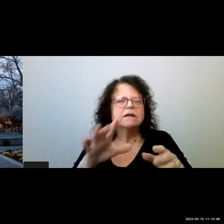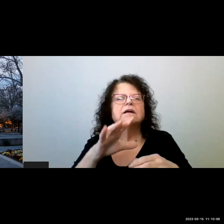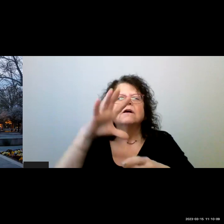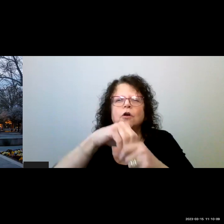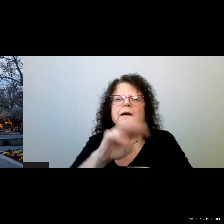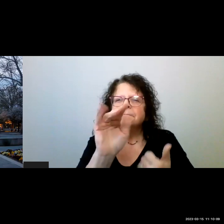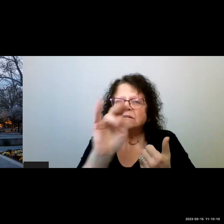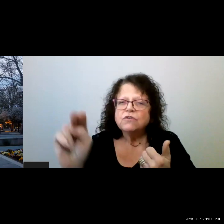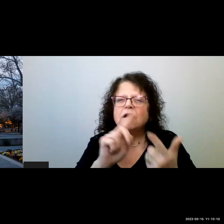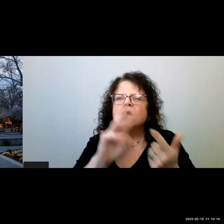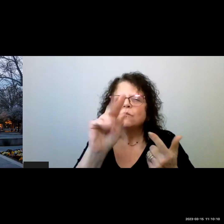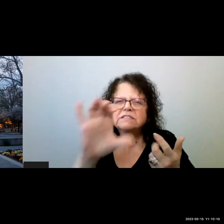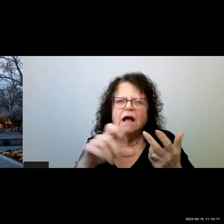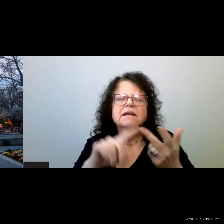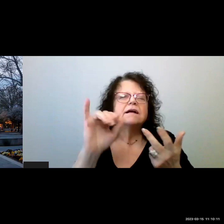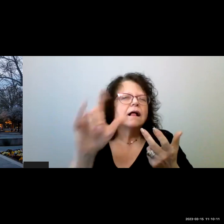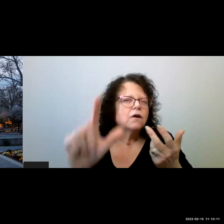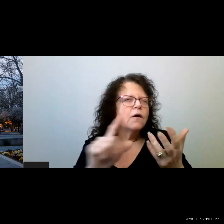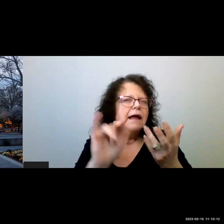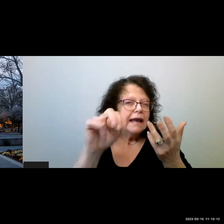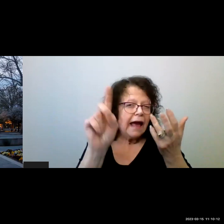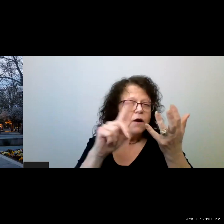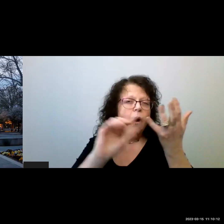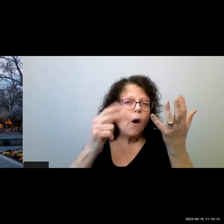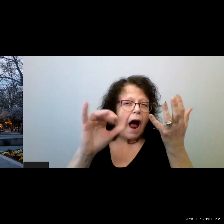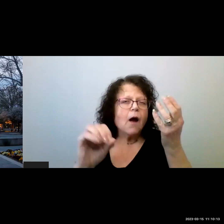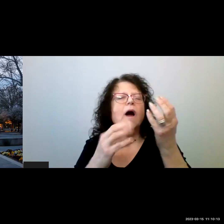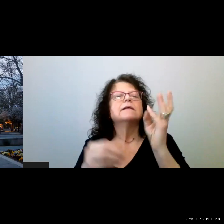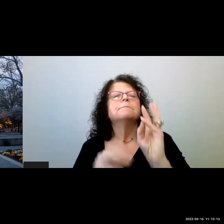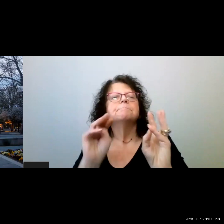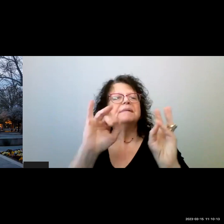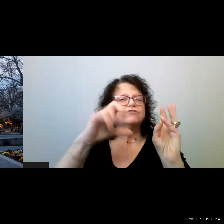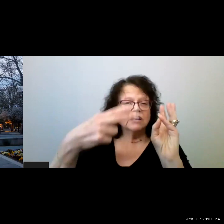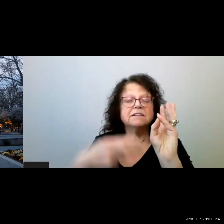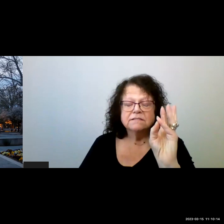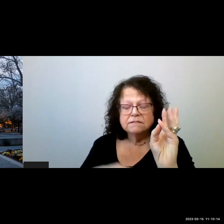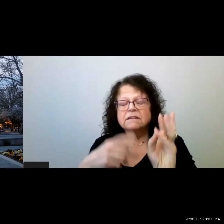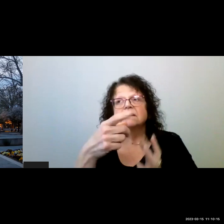Illinois, Indiana, Ohio, and Michigan. We will promote vaccine